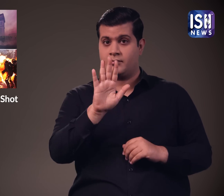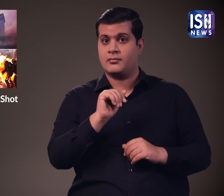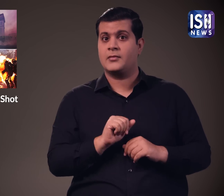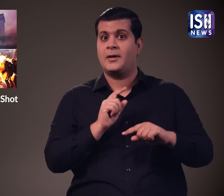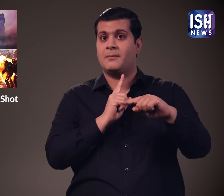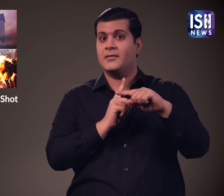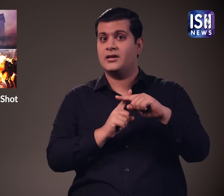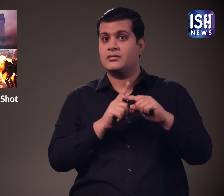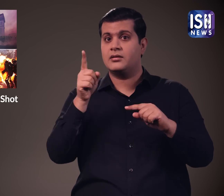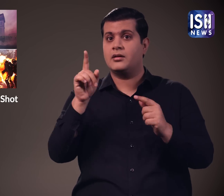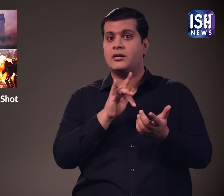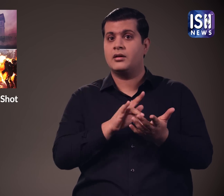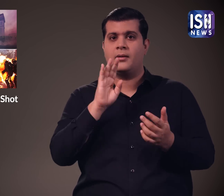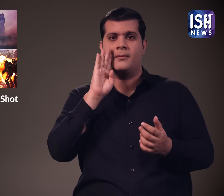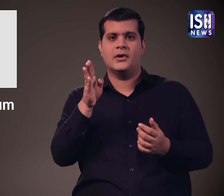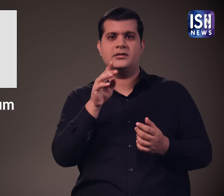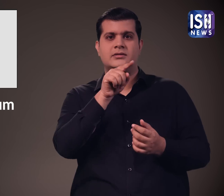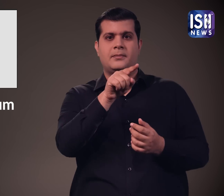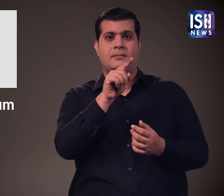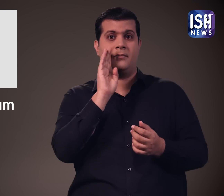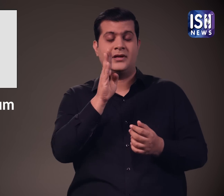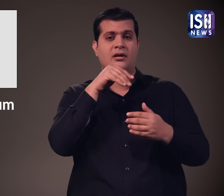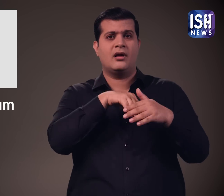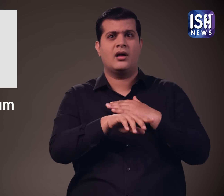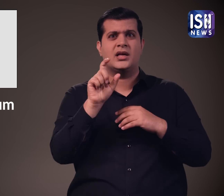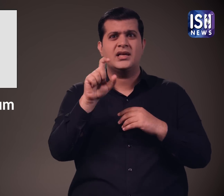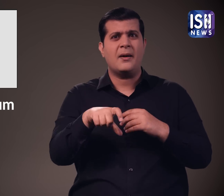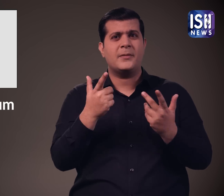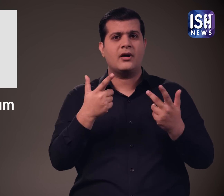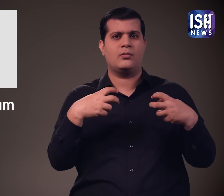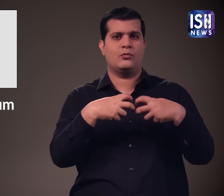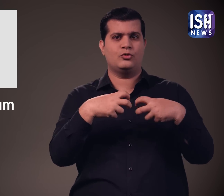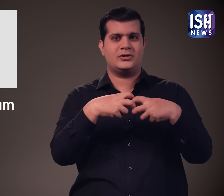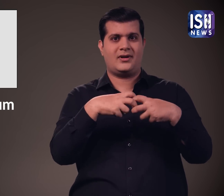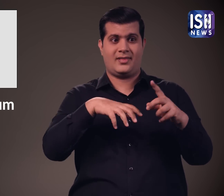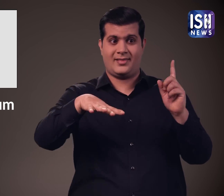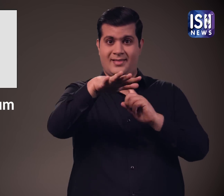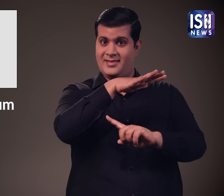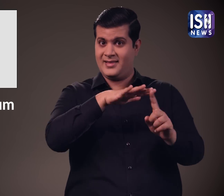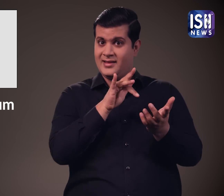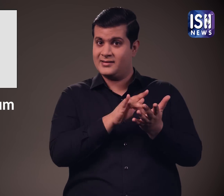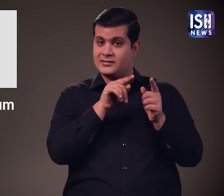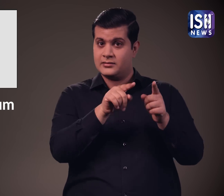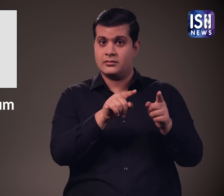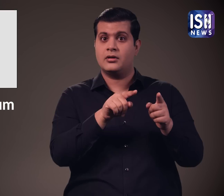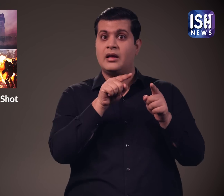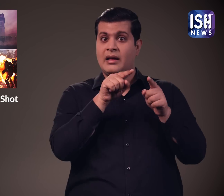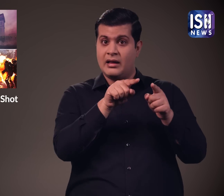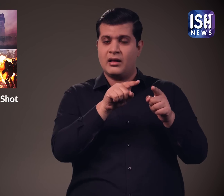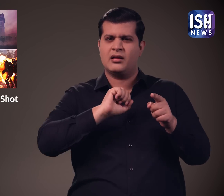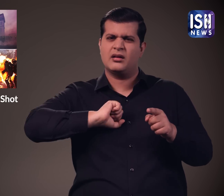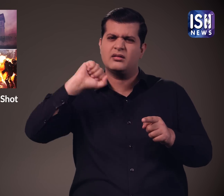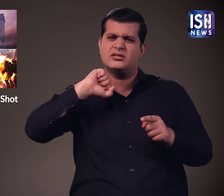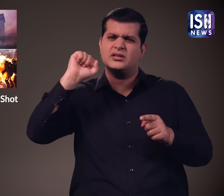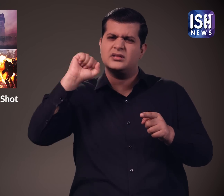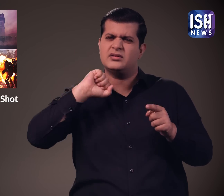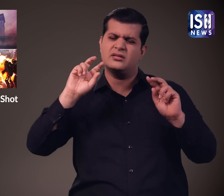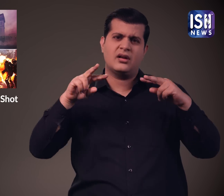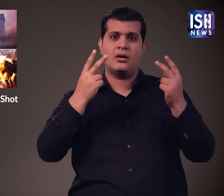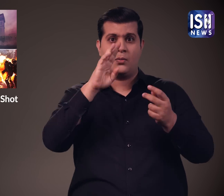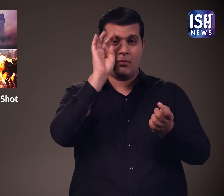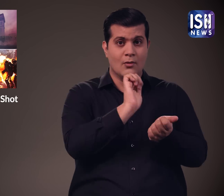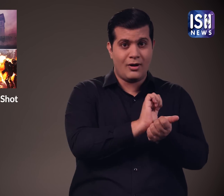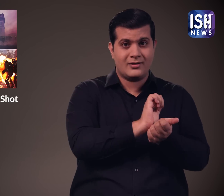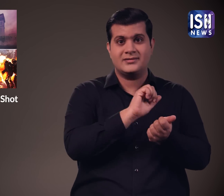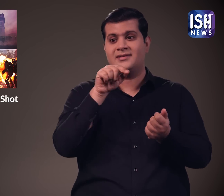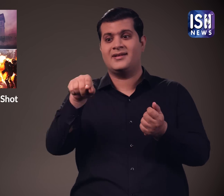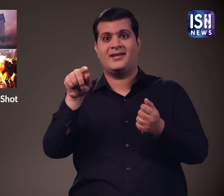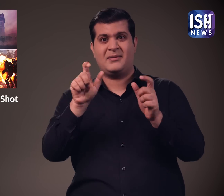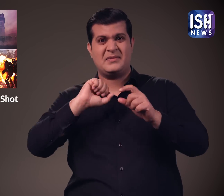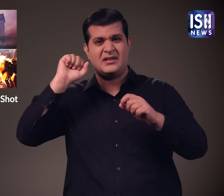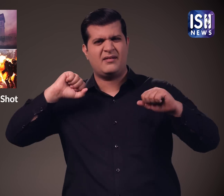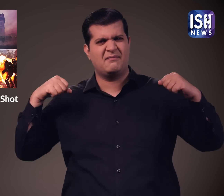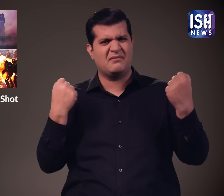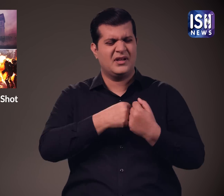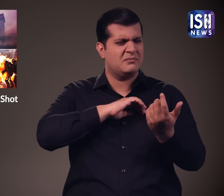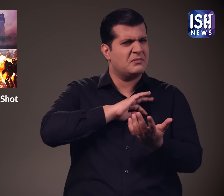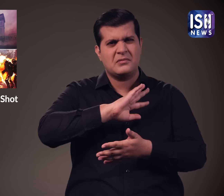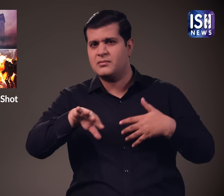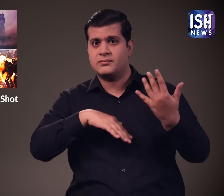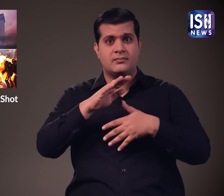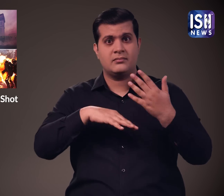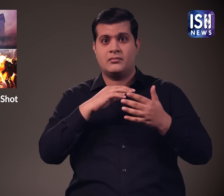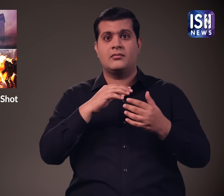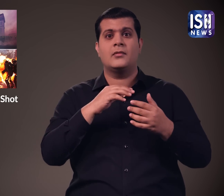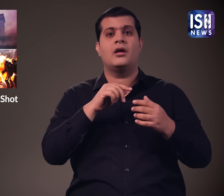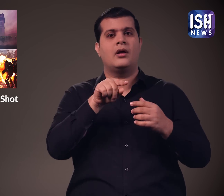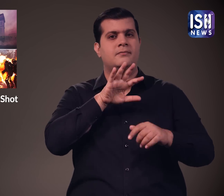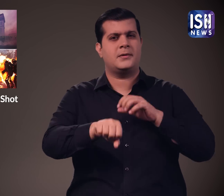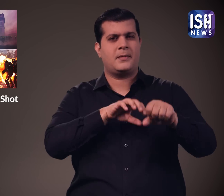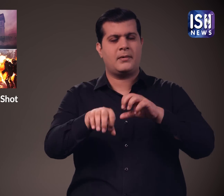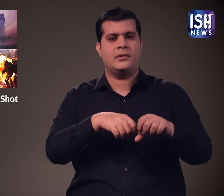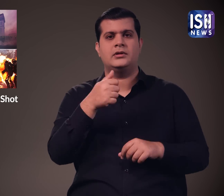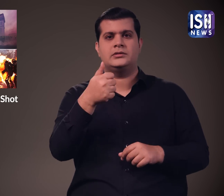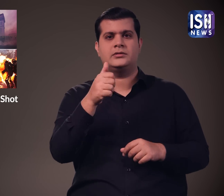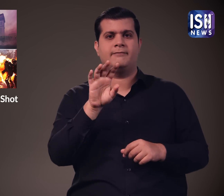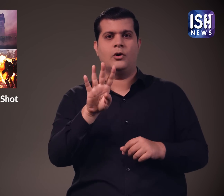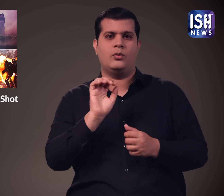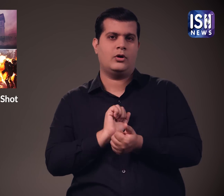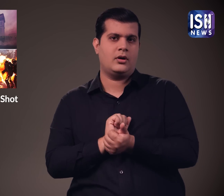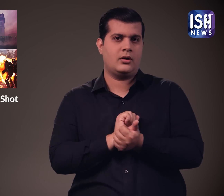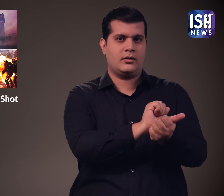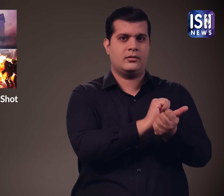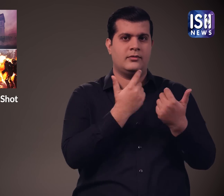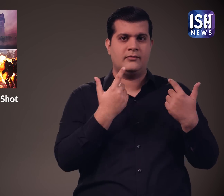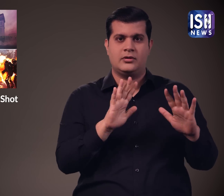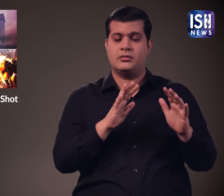Protesters also clashed with police in the Belgian capital of Brussels, Belgium on Thursday, arrested 64 people.